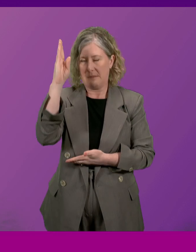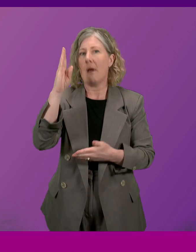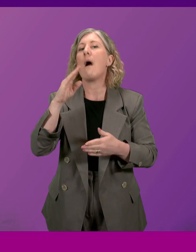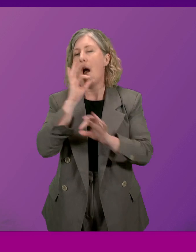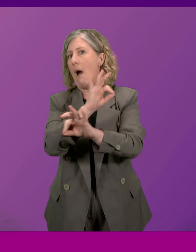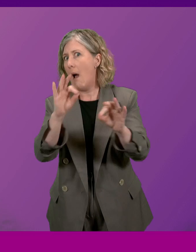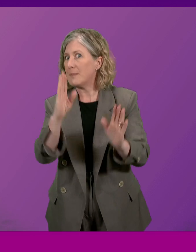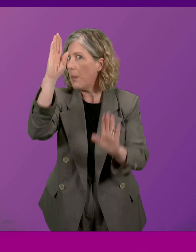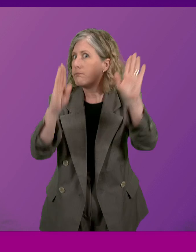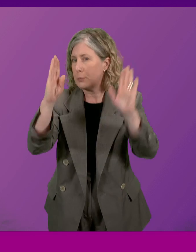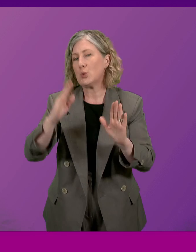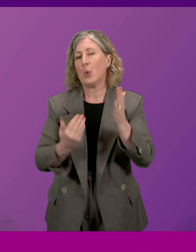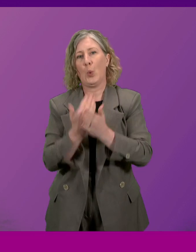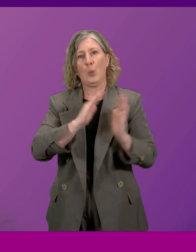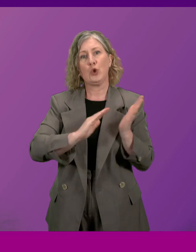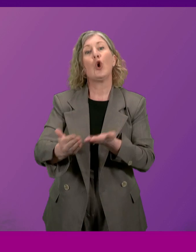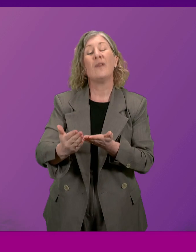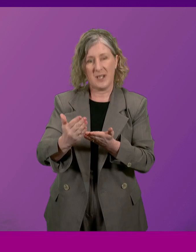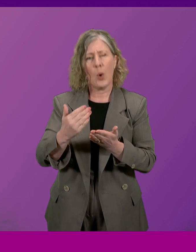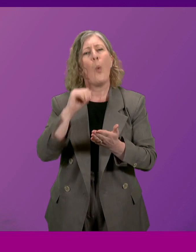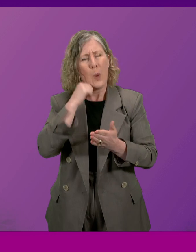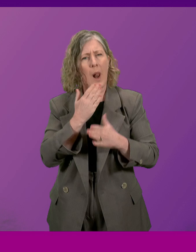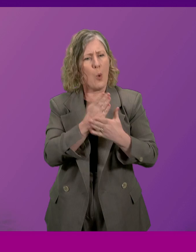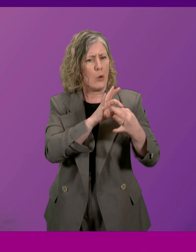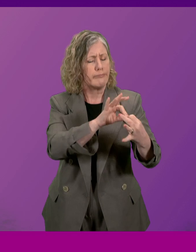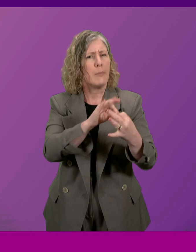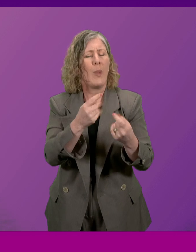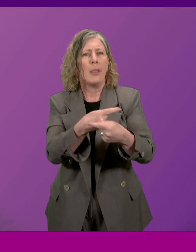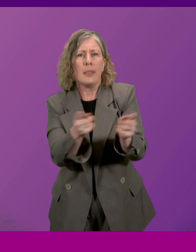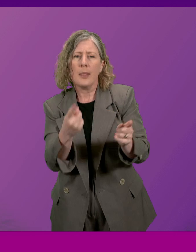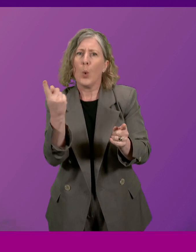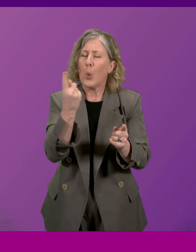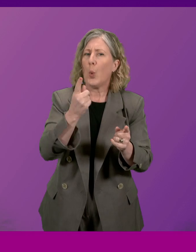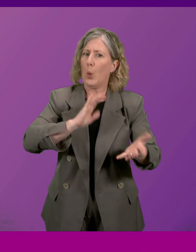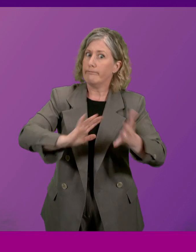with BSL users in Scotland and the current supplier of Contact Scotland BSL to design